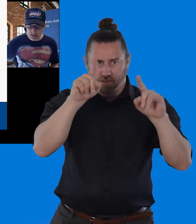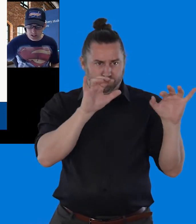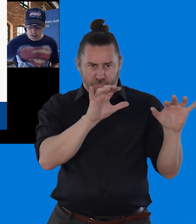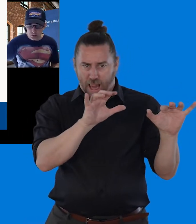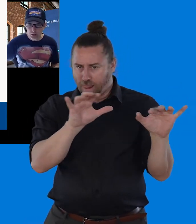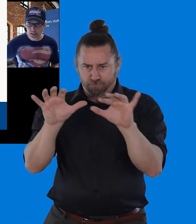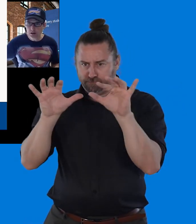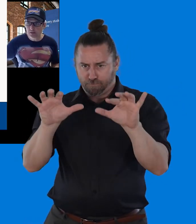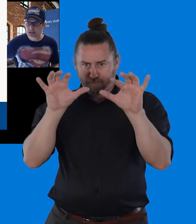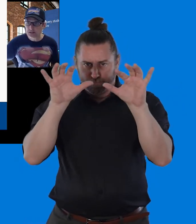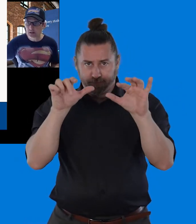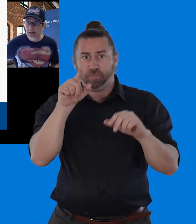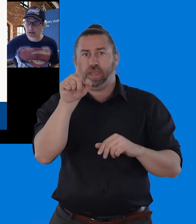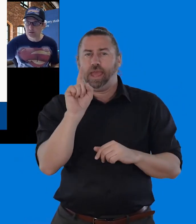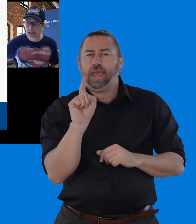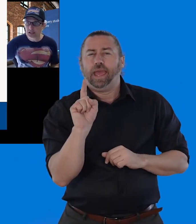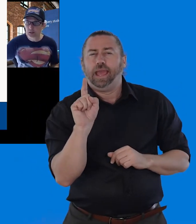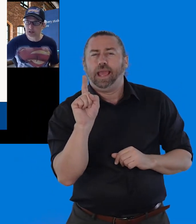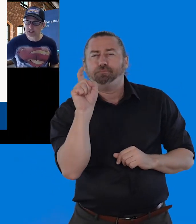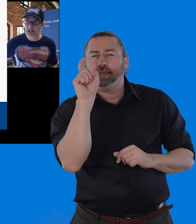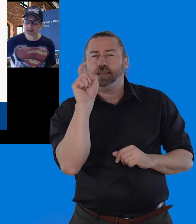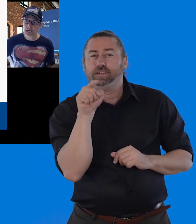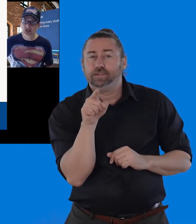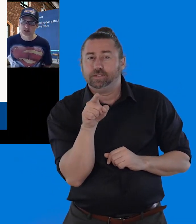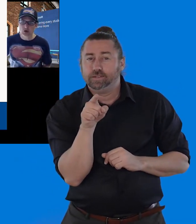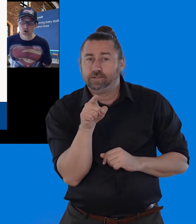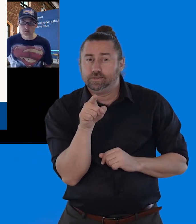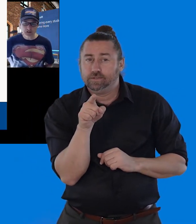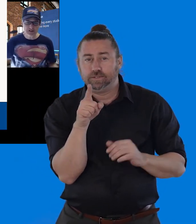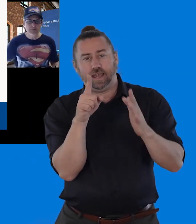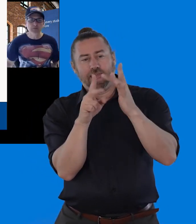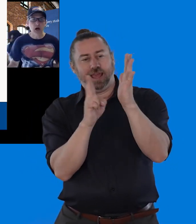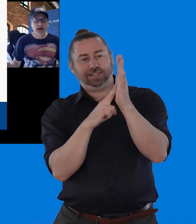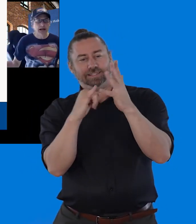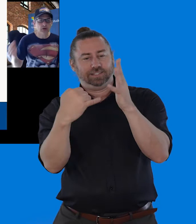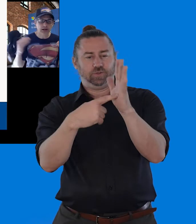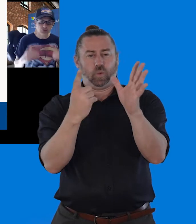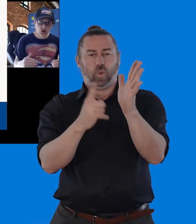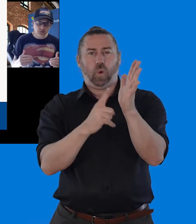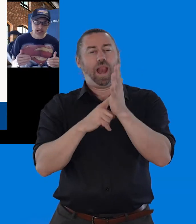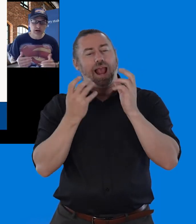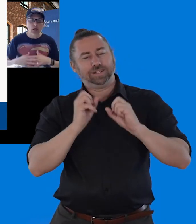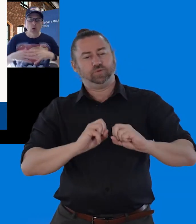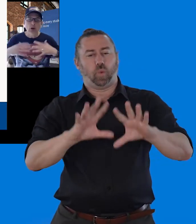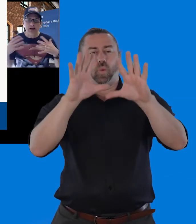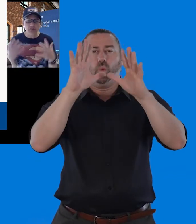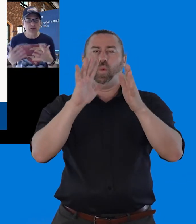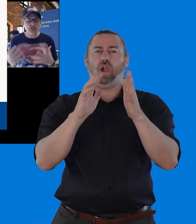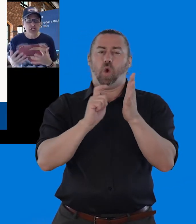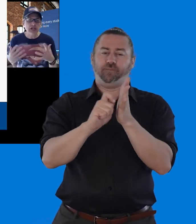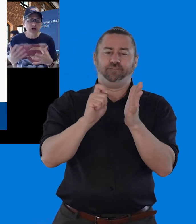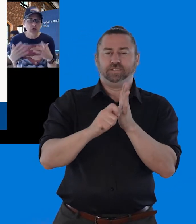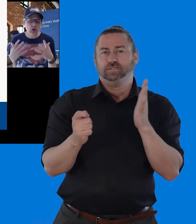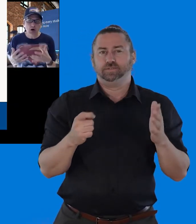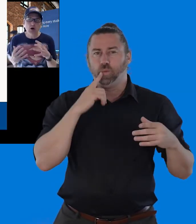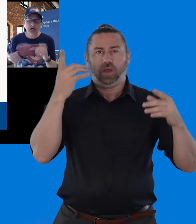is you click on this little button over here, which says Install Office, OK, you get a drop-down whatever machine that you are on,